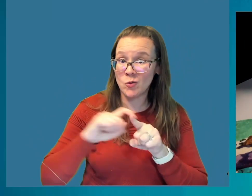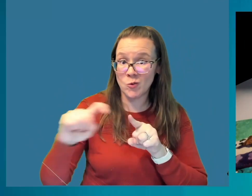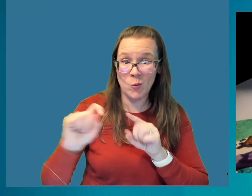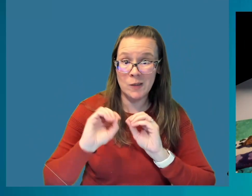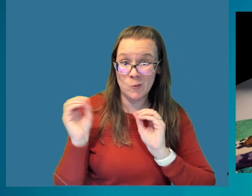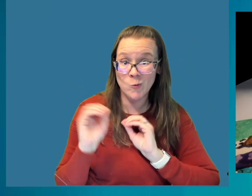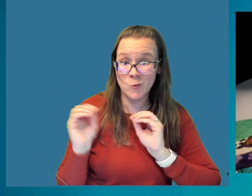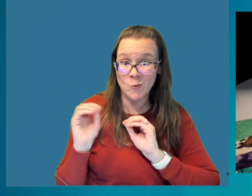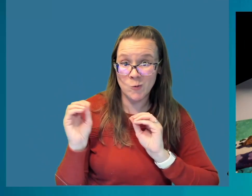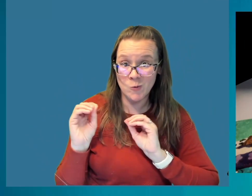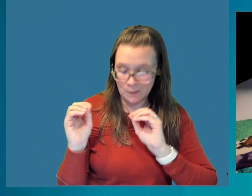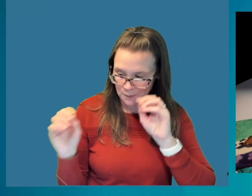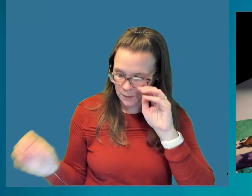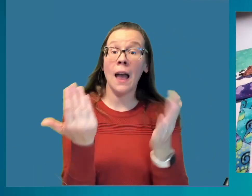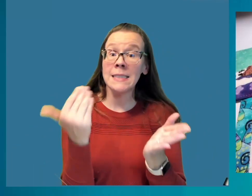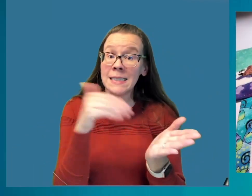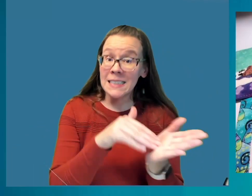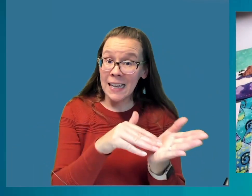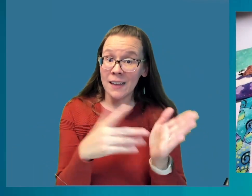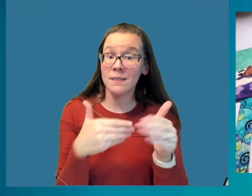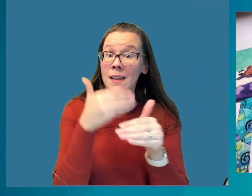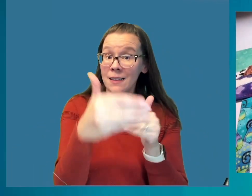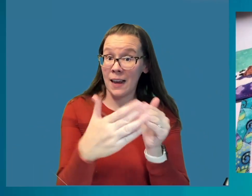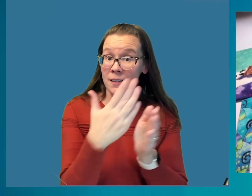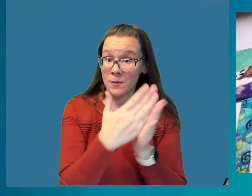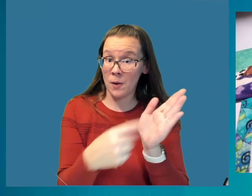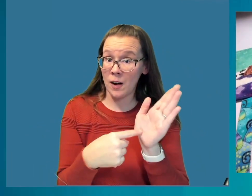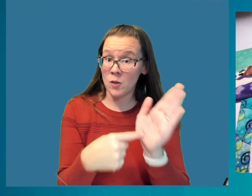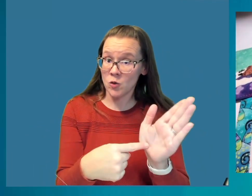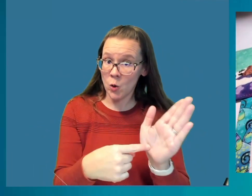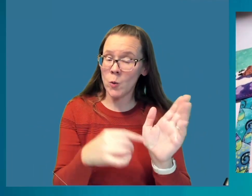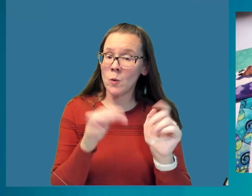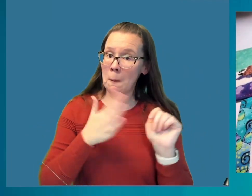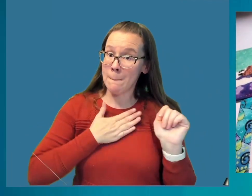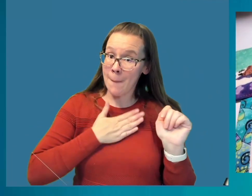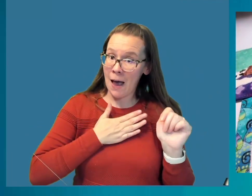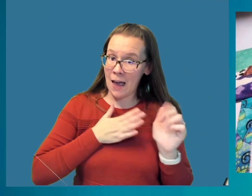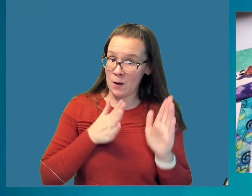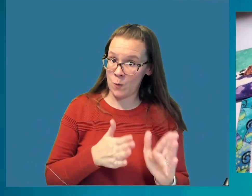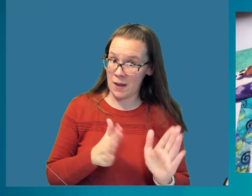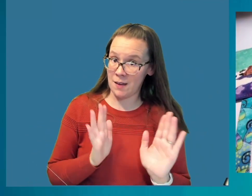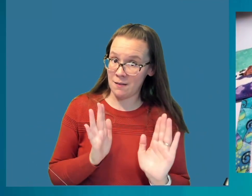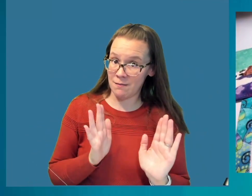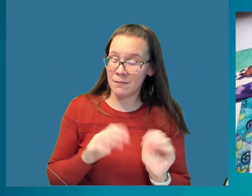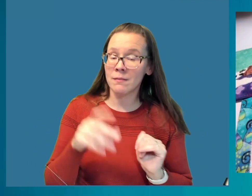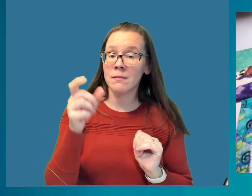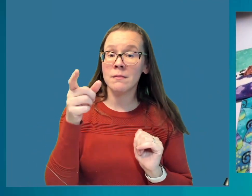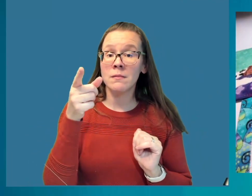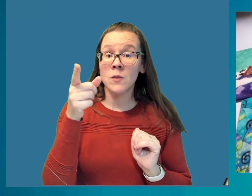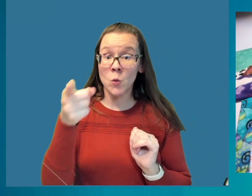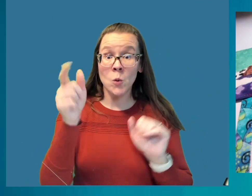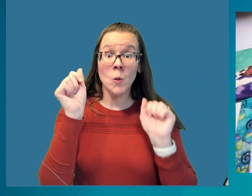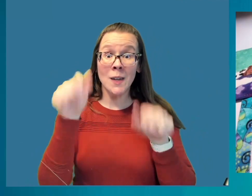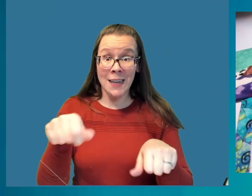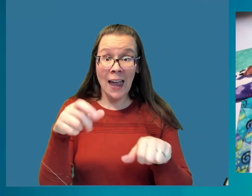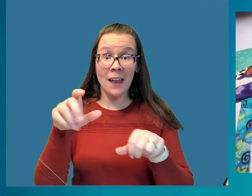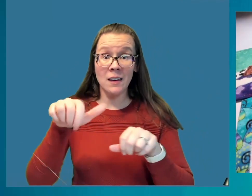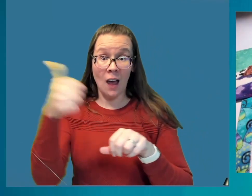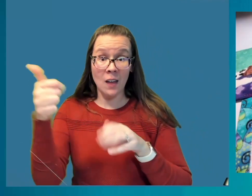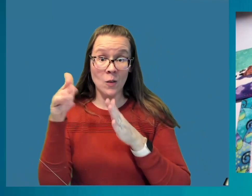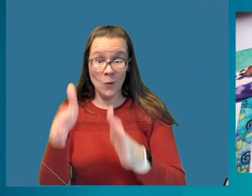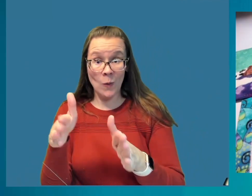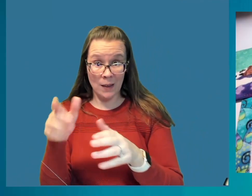and have nothing blurring it together. So I am going to leave my edges unstitched, um...